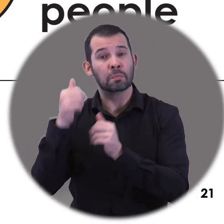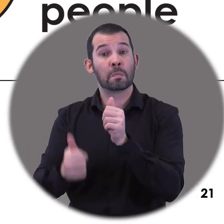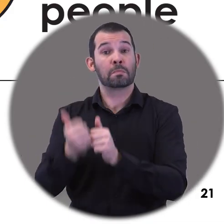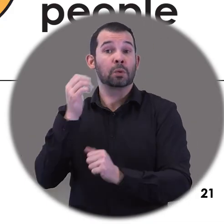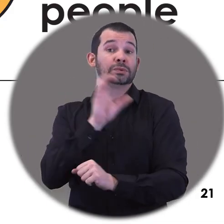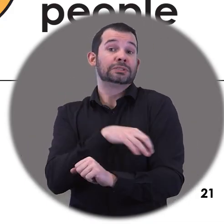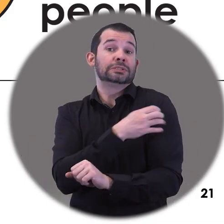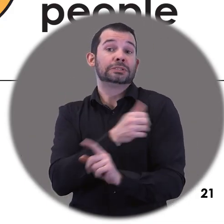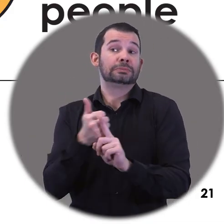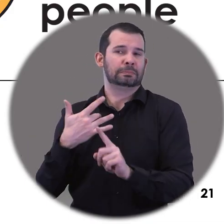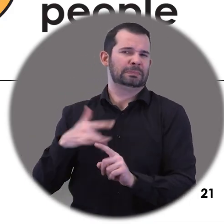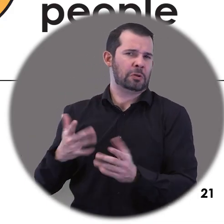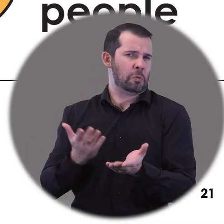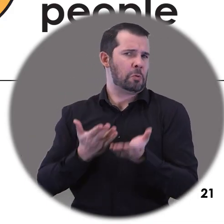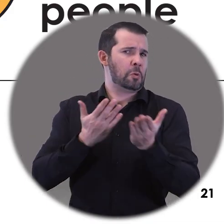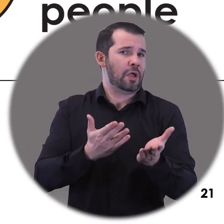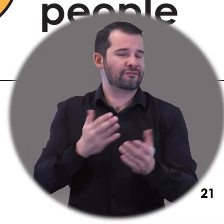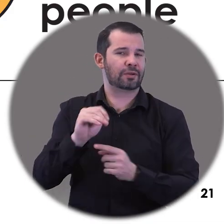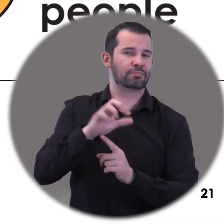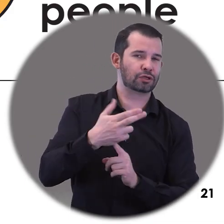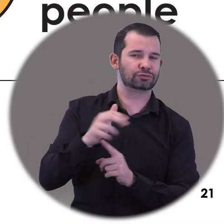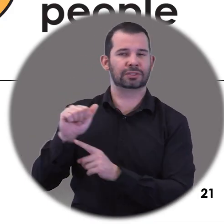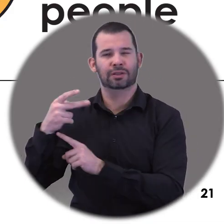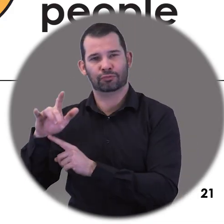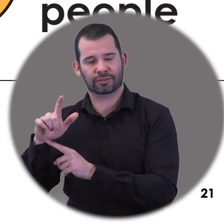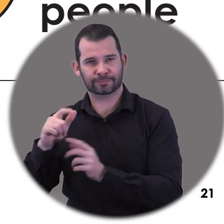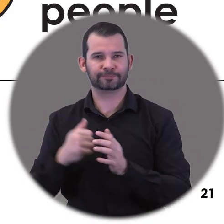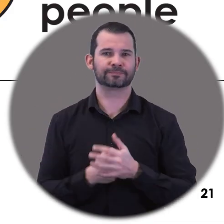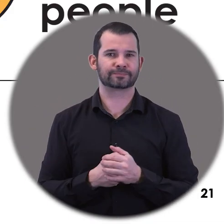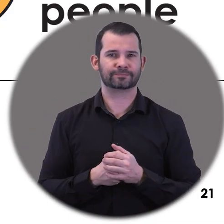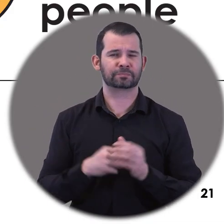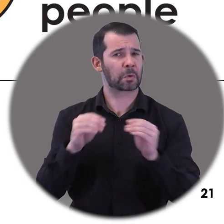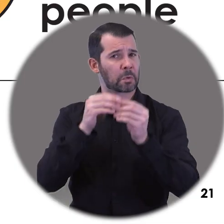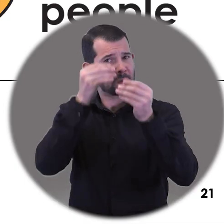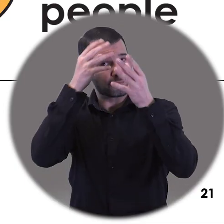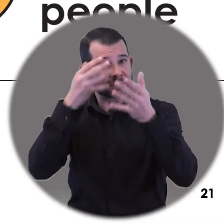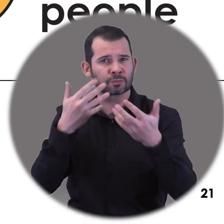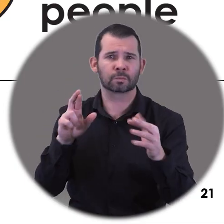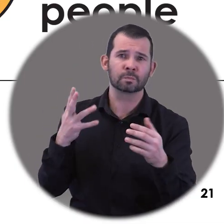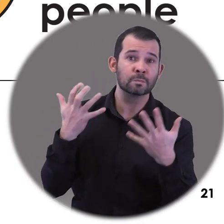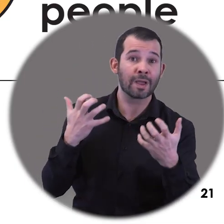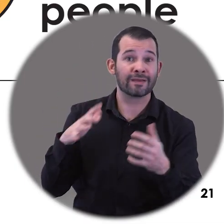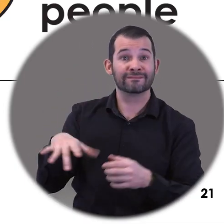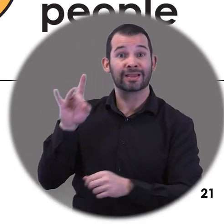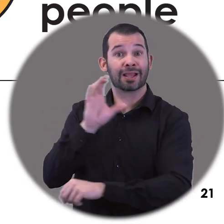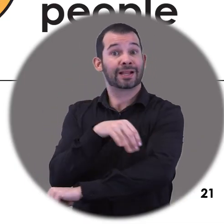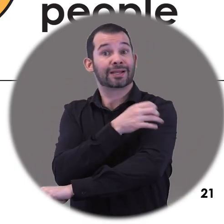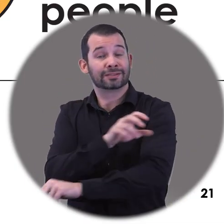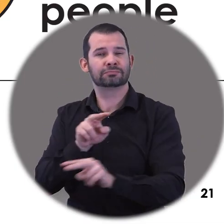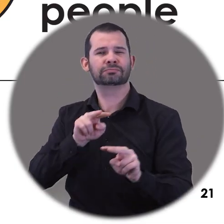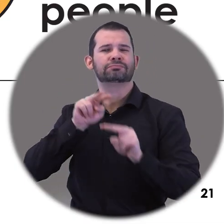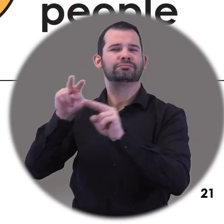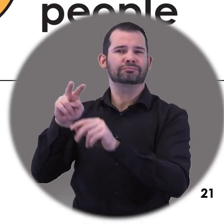However, most clinics are offered in March and April. For more information or to find a clinic,